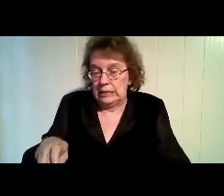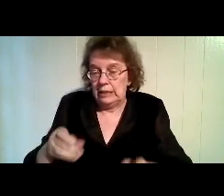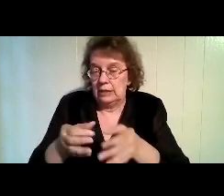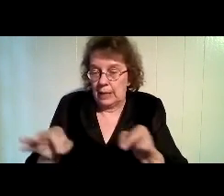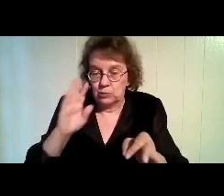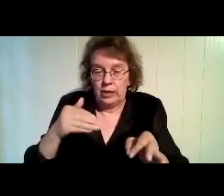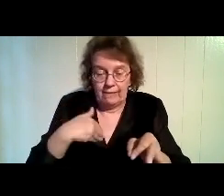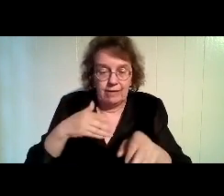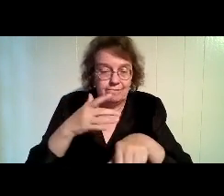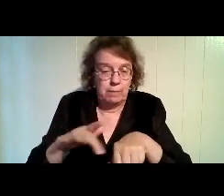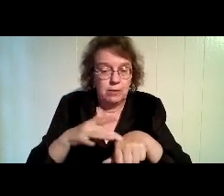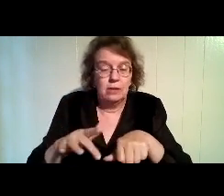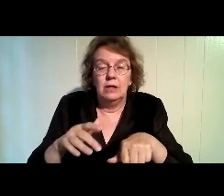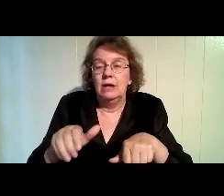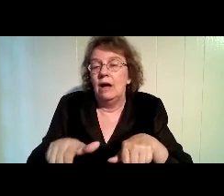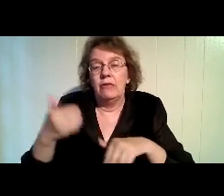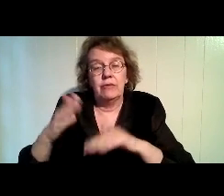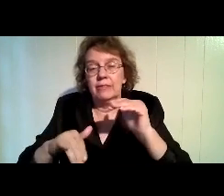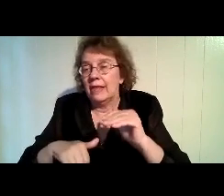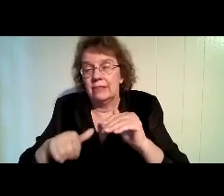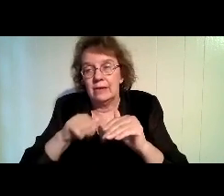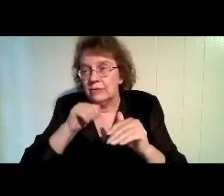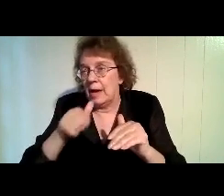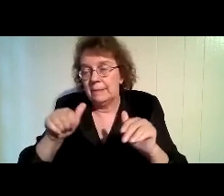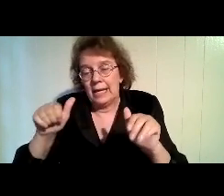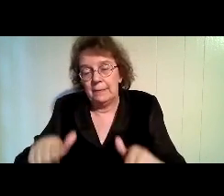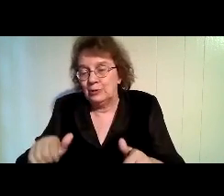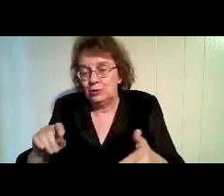available, 'cause otherwise they won't be able to hear the video.